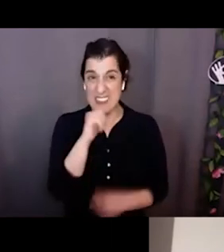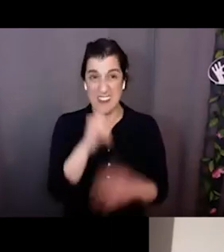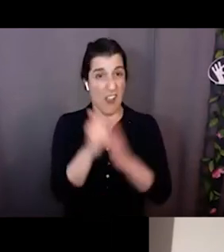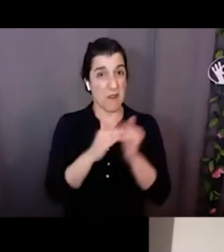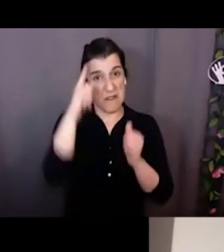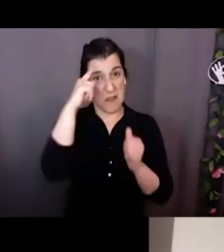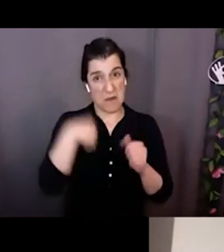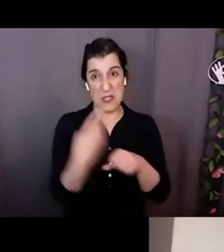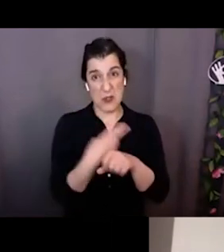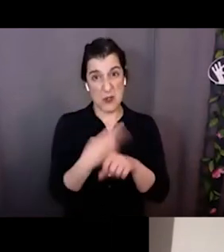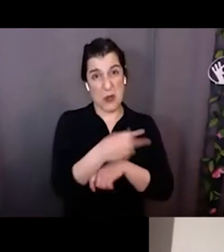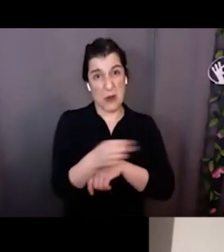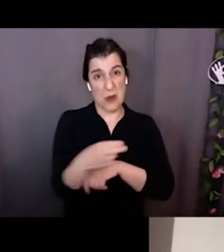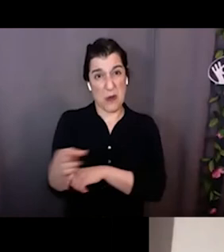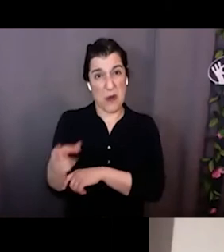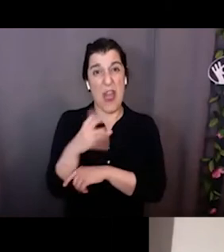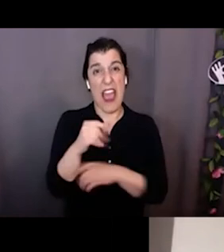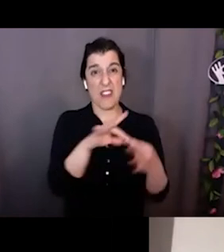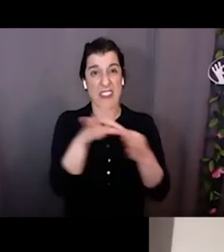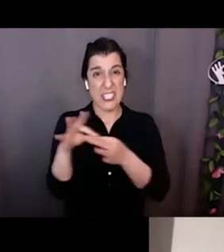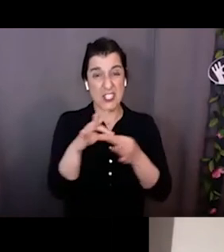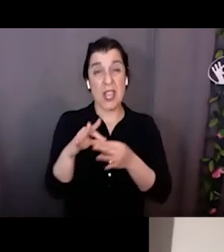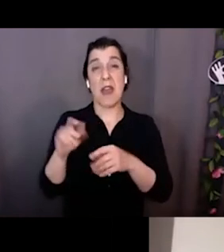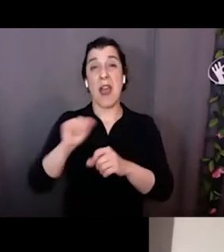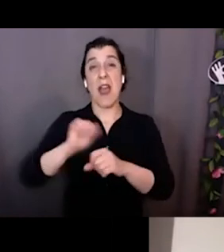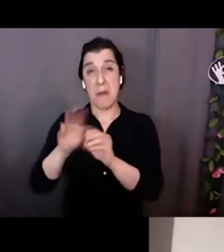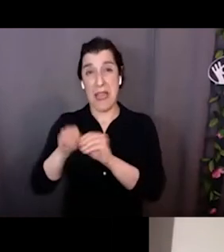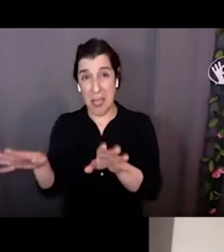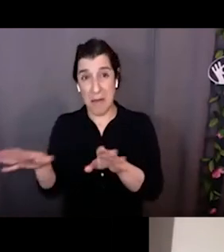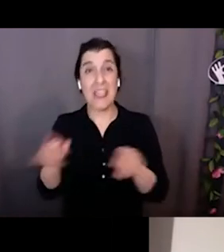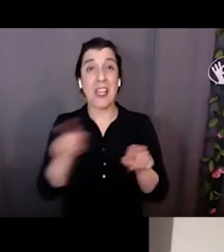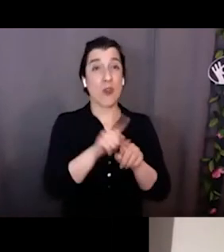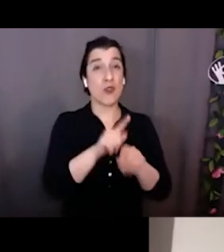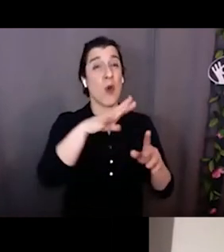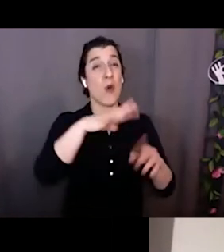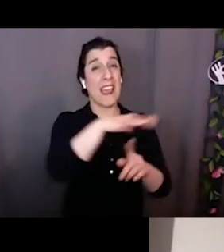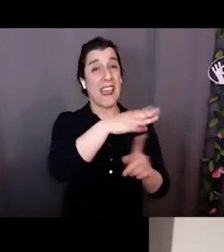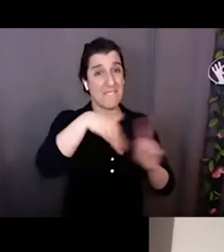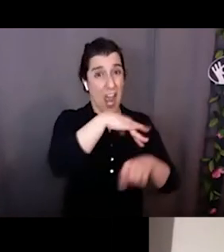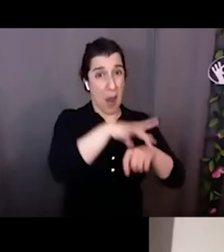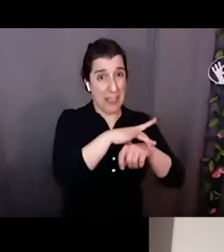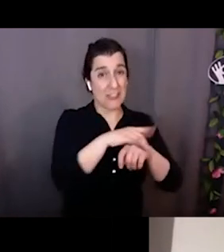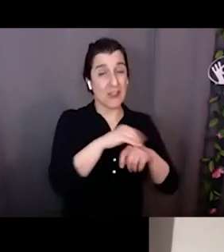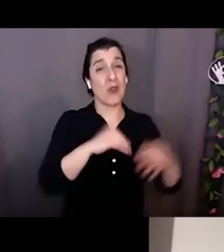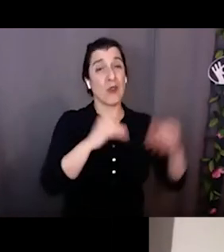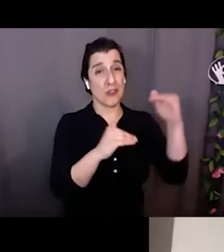environmental justice and the climate justice has been something that I think a lot of us are trying to understand now because it's not an independent,